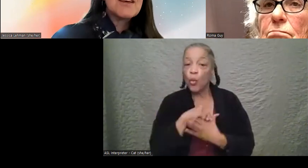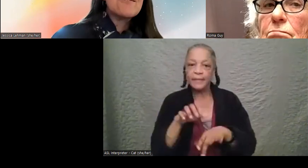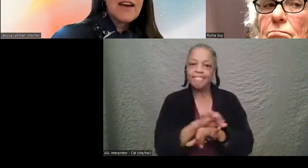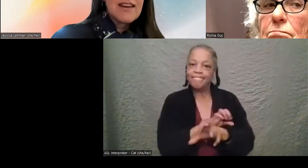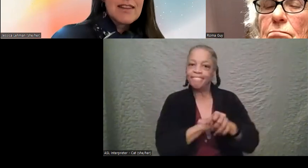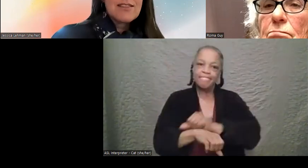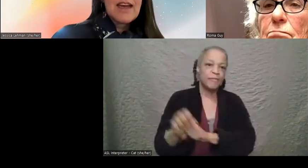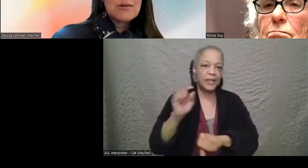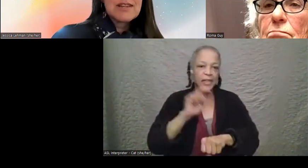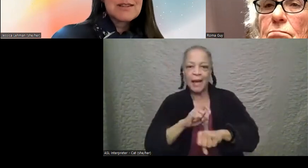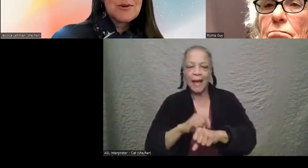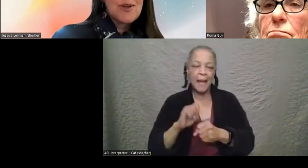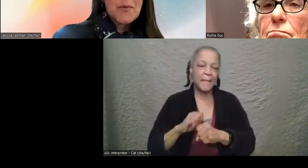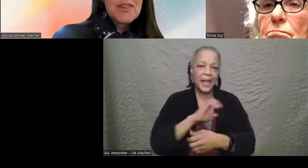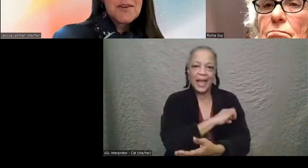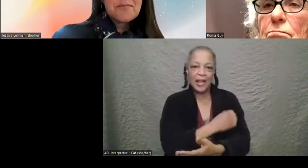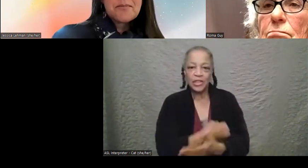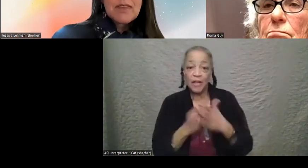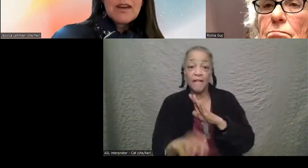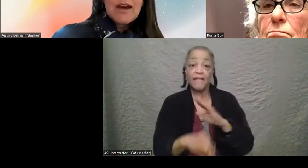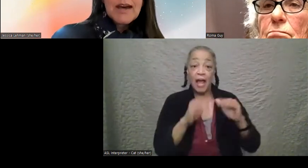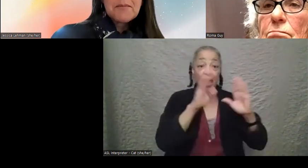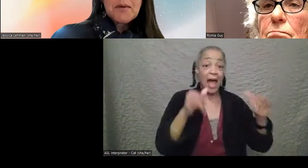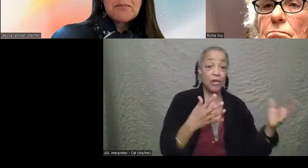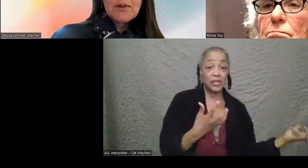energy and find the housing to go along with it.